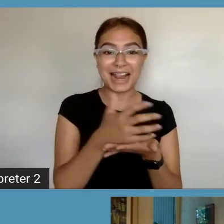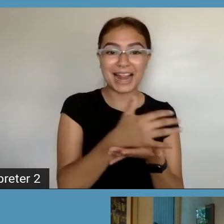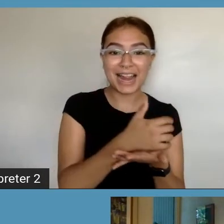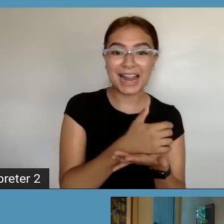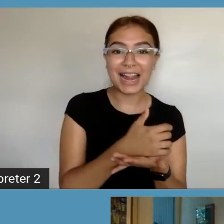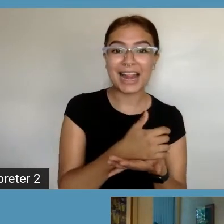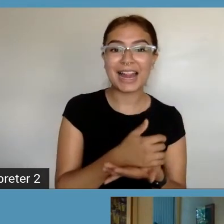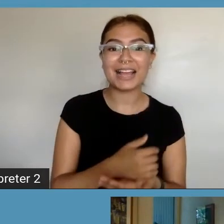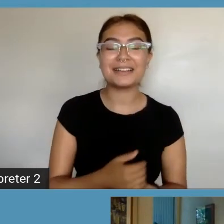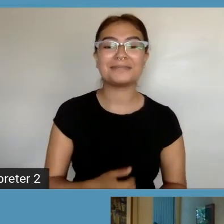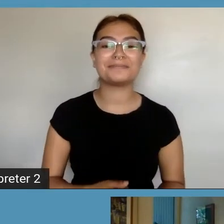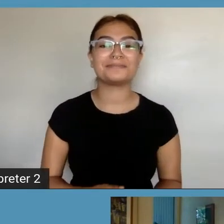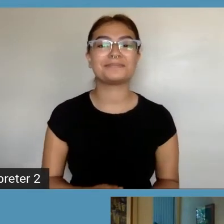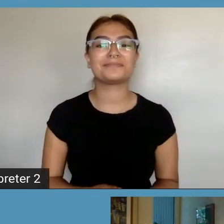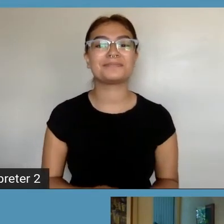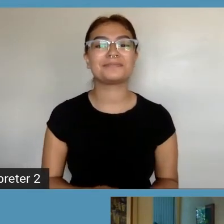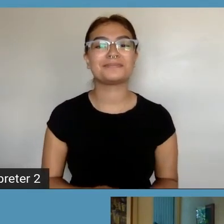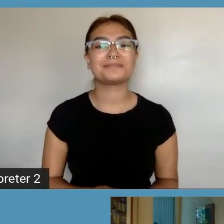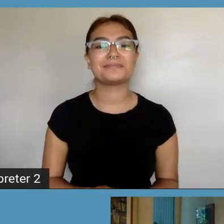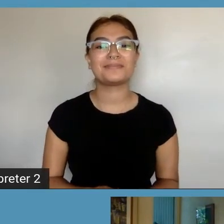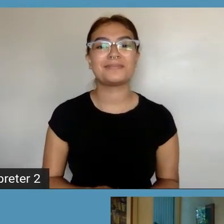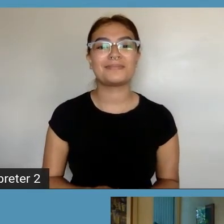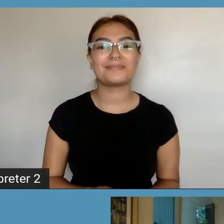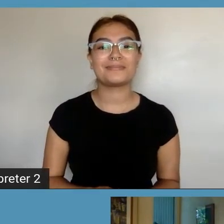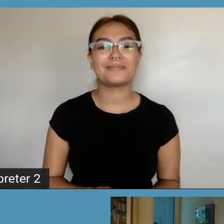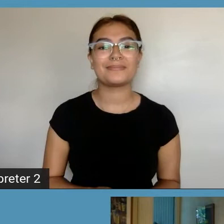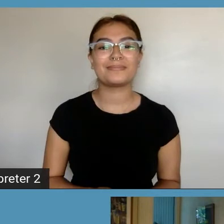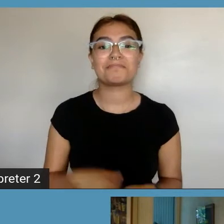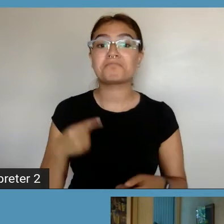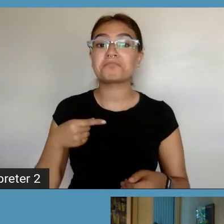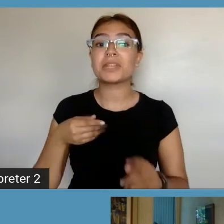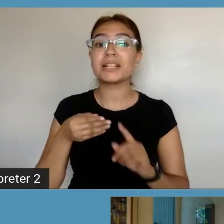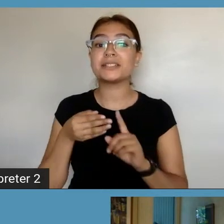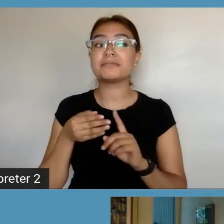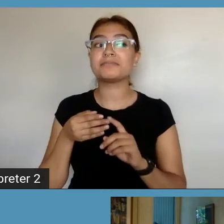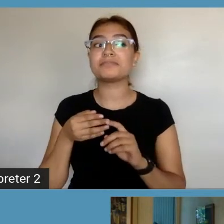This brings about, leading to our next question for little bit which I think is